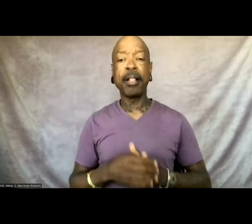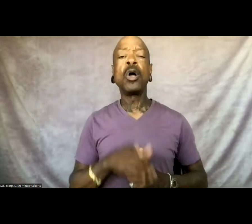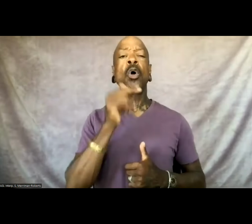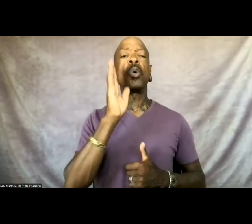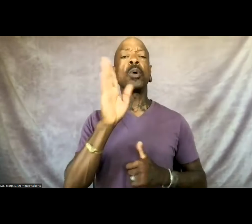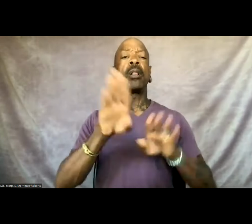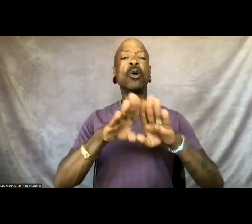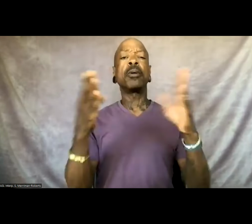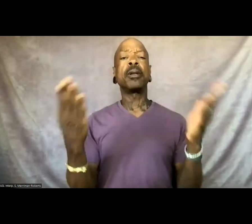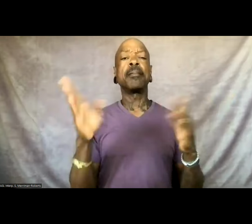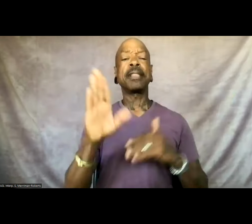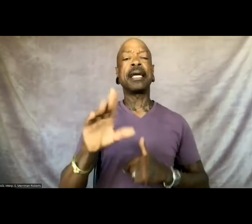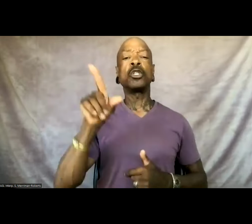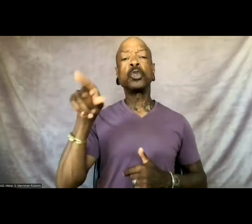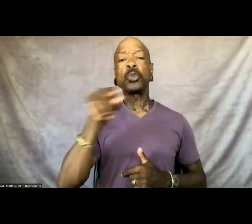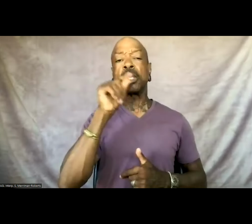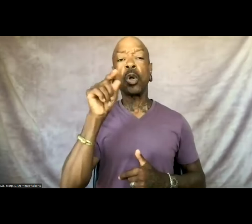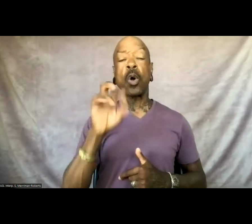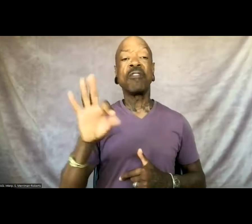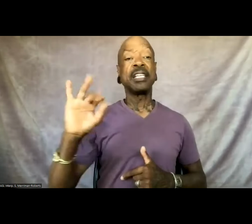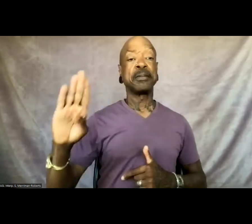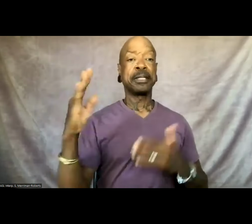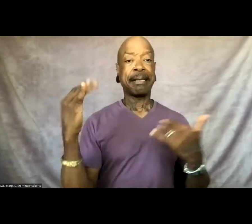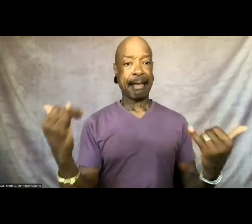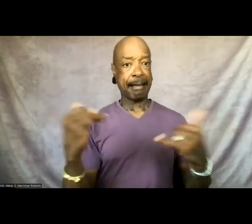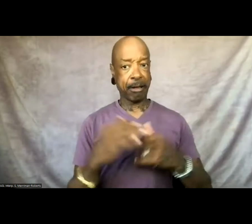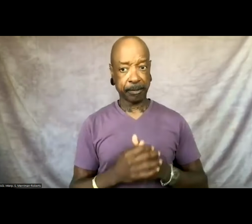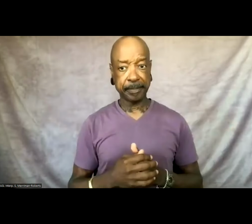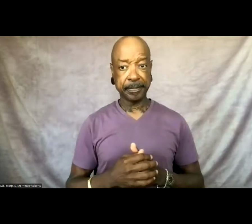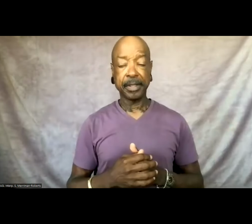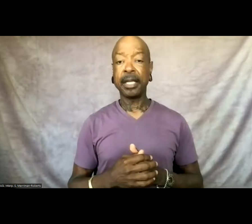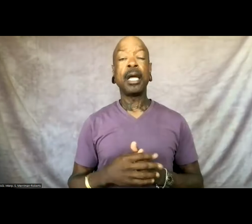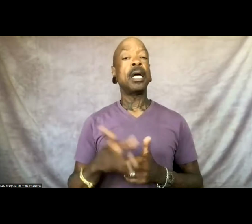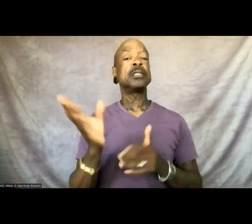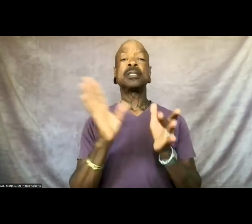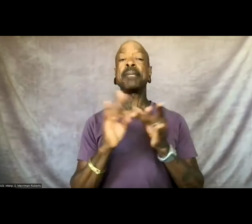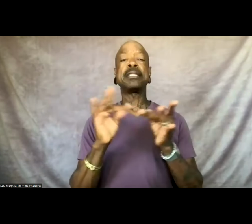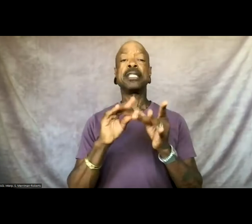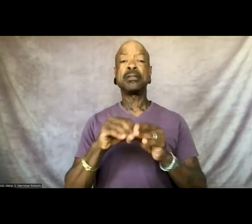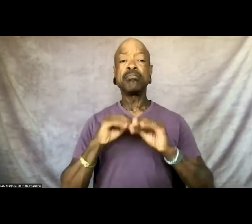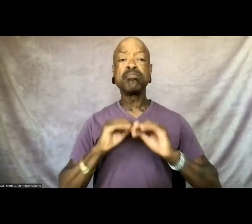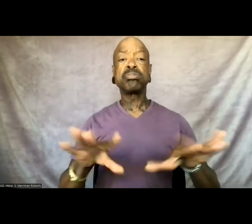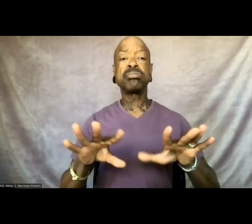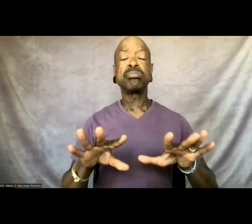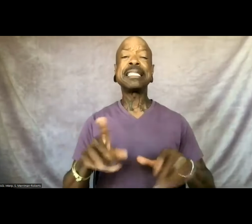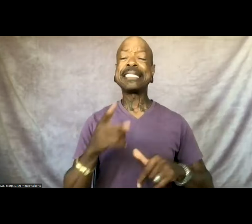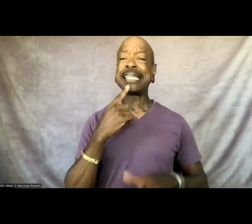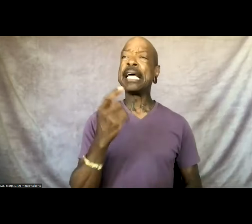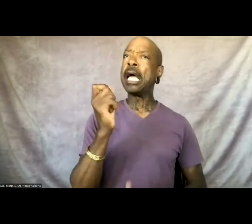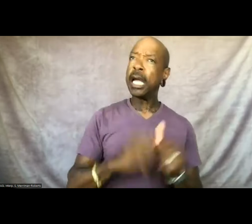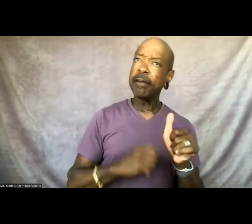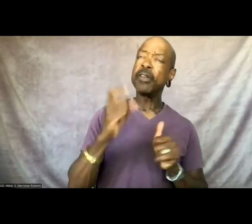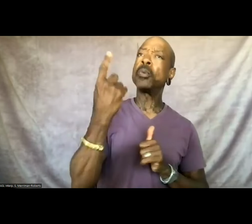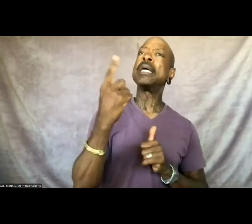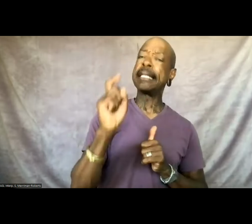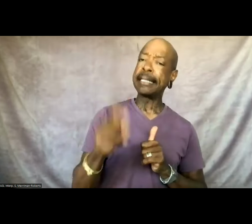Ginny says I don't do social media but I will make phone calls later. That's great. And who will open up their